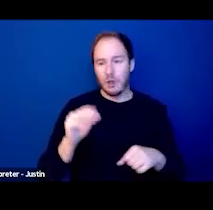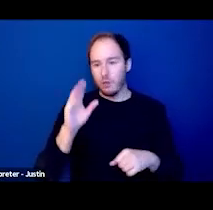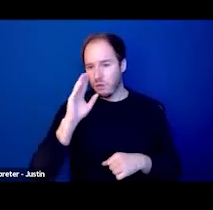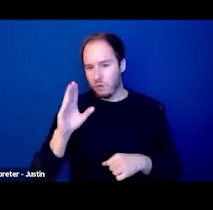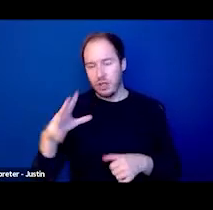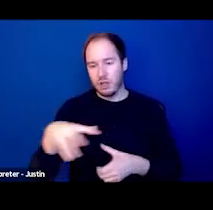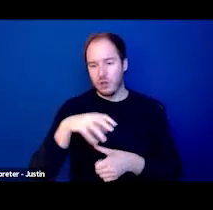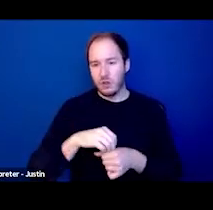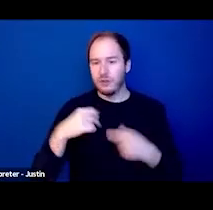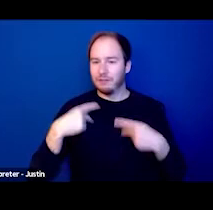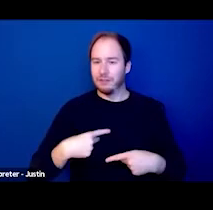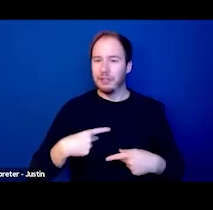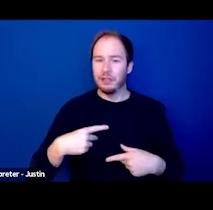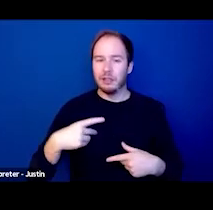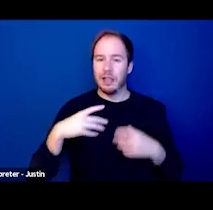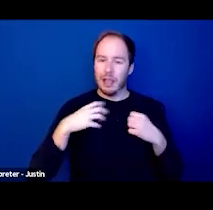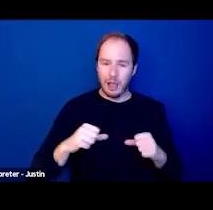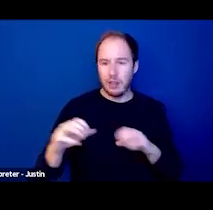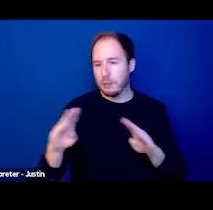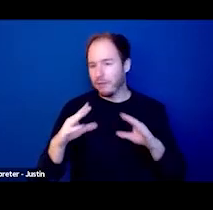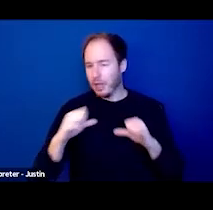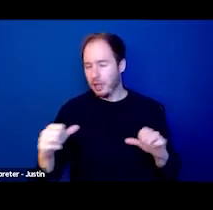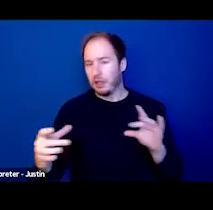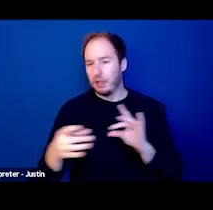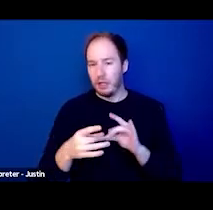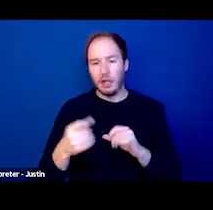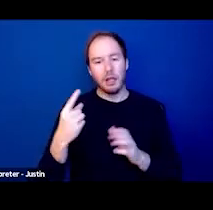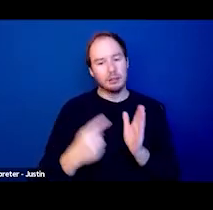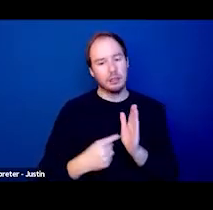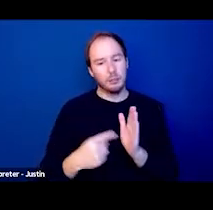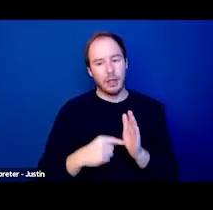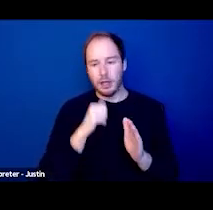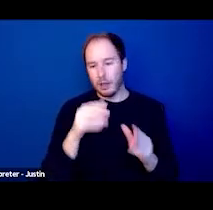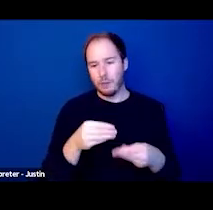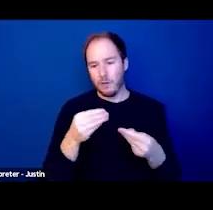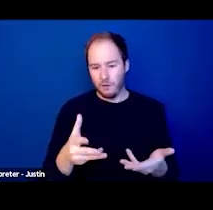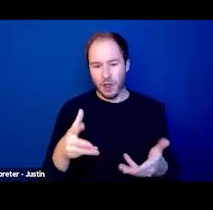that physical health and behavioral health connection, but sometimes that's not provided within the homeless response system.